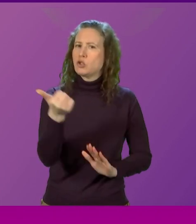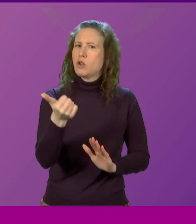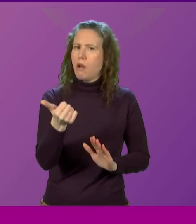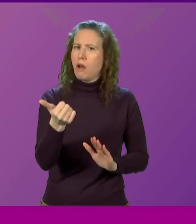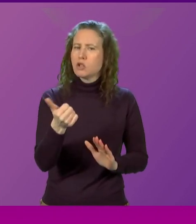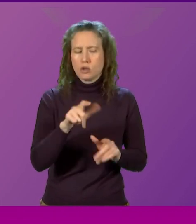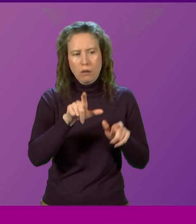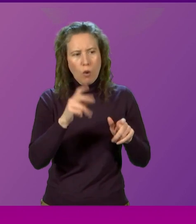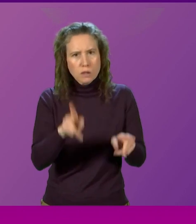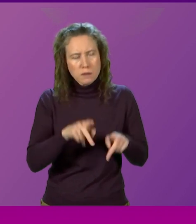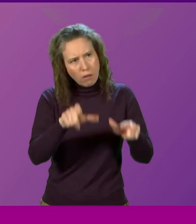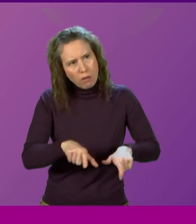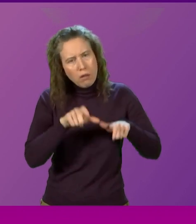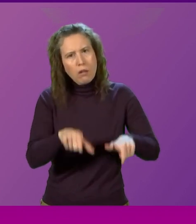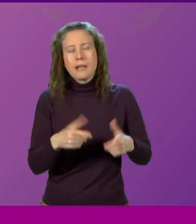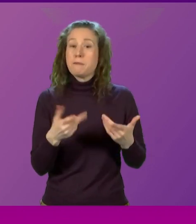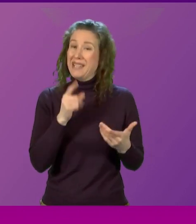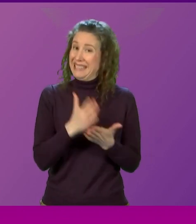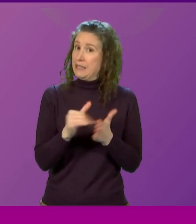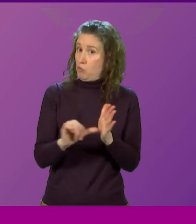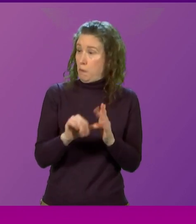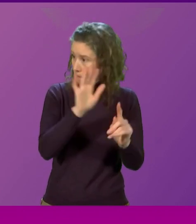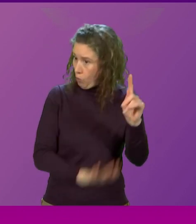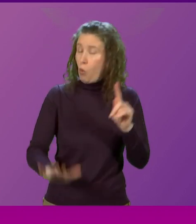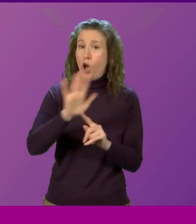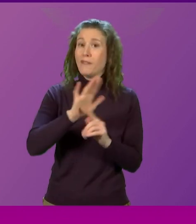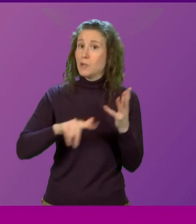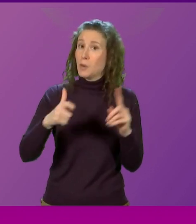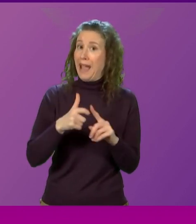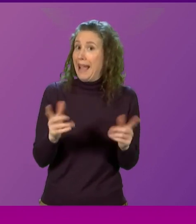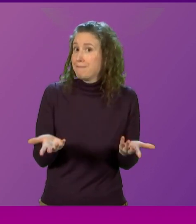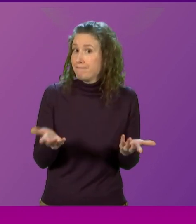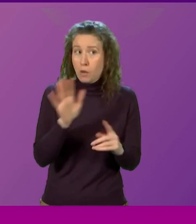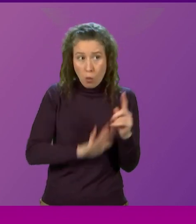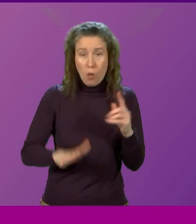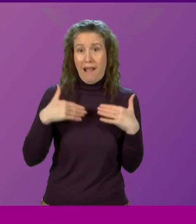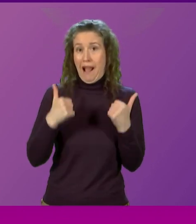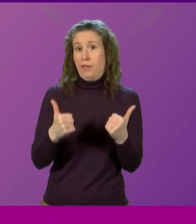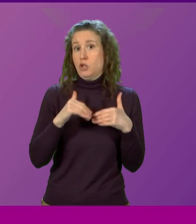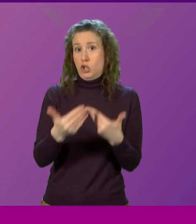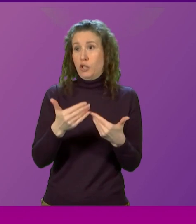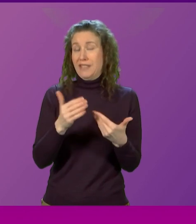Again, that problem is replicated across all health services in the UK right now.